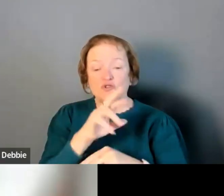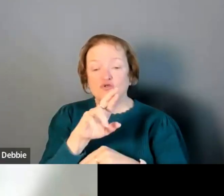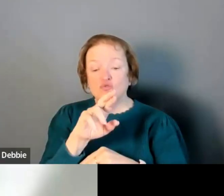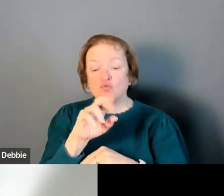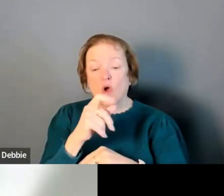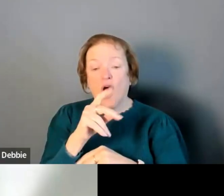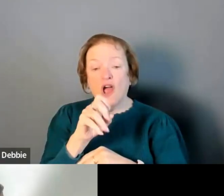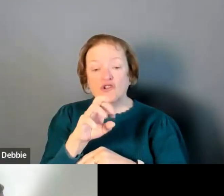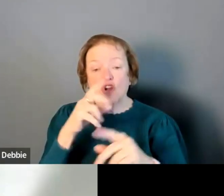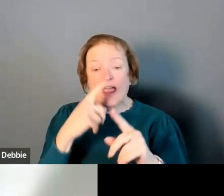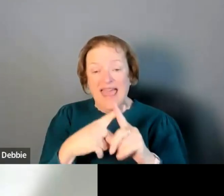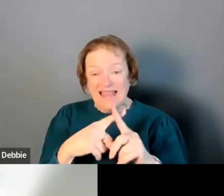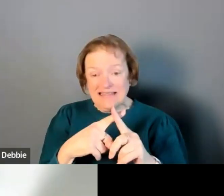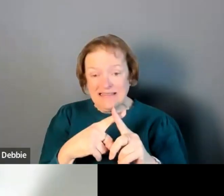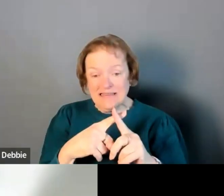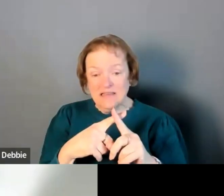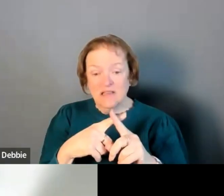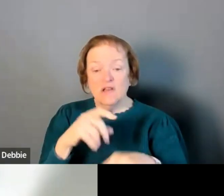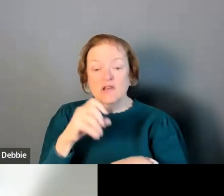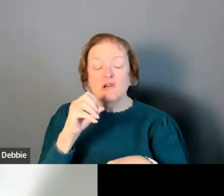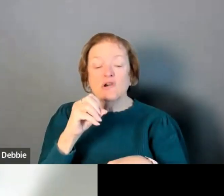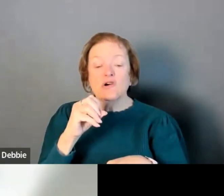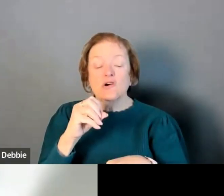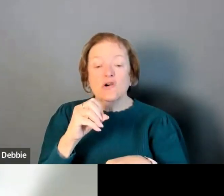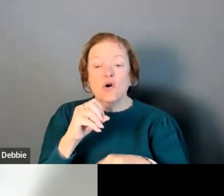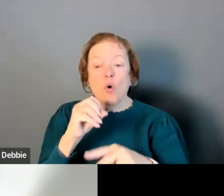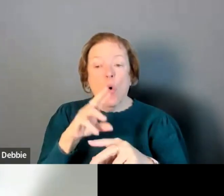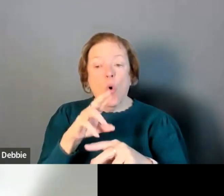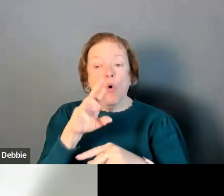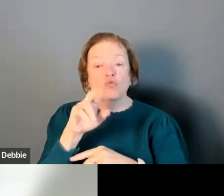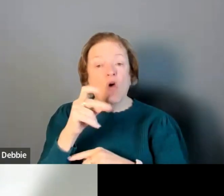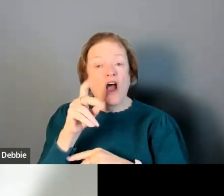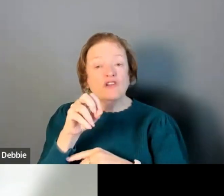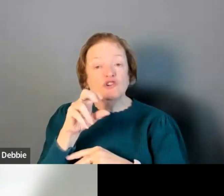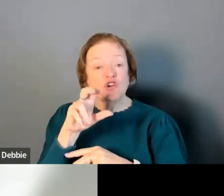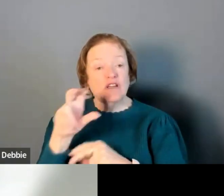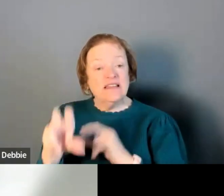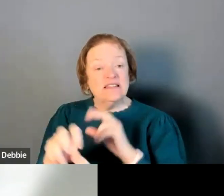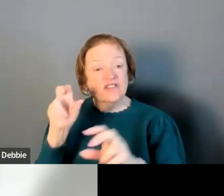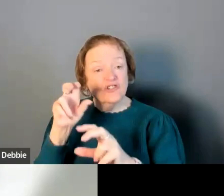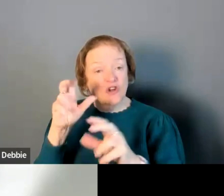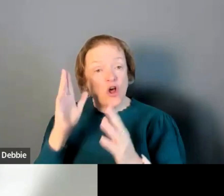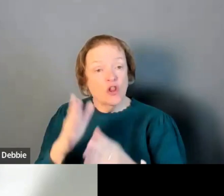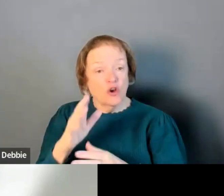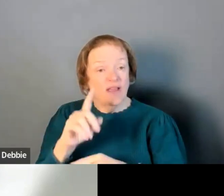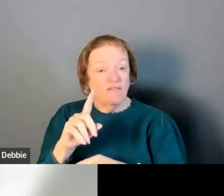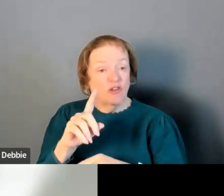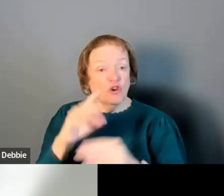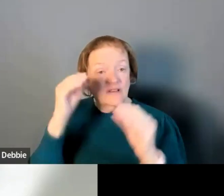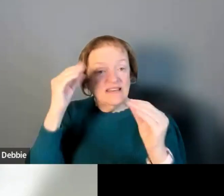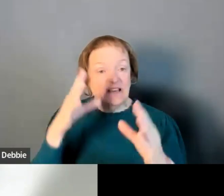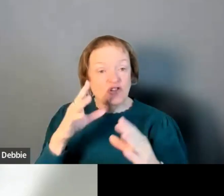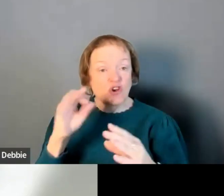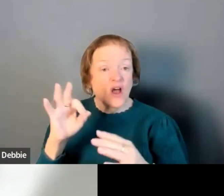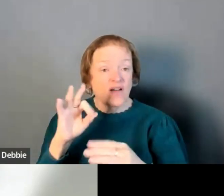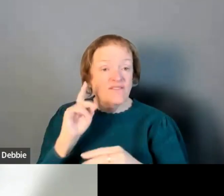You can either use the Roger installer, which, if you are a teacher of the deaf, maybe an audiologist will get mad at me,